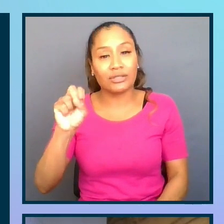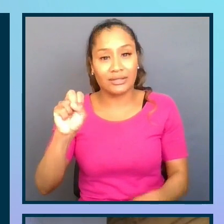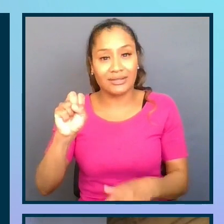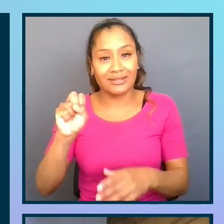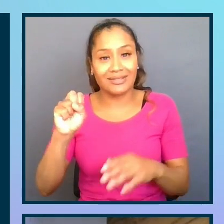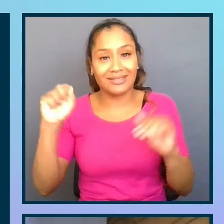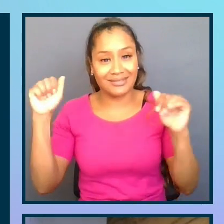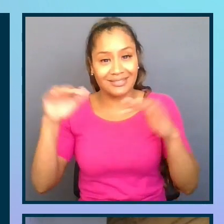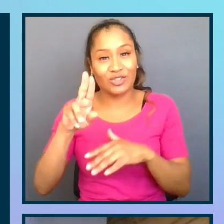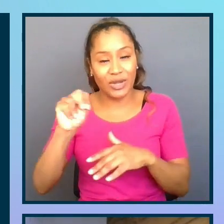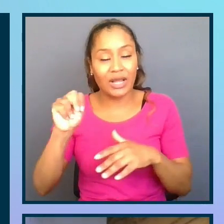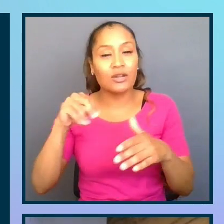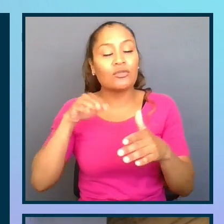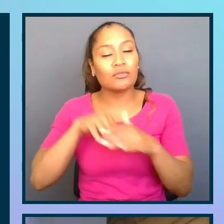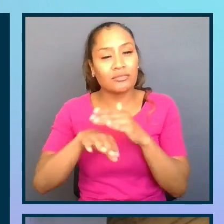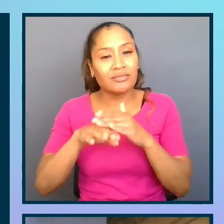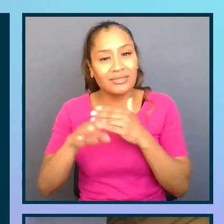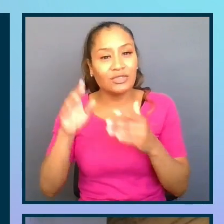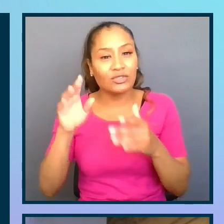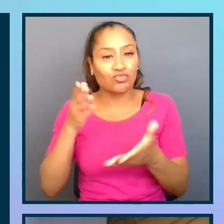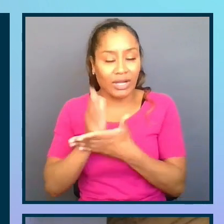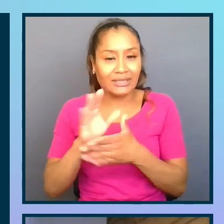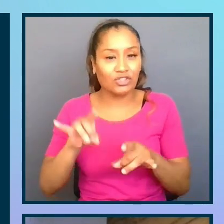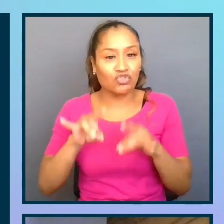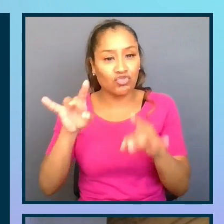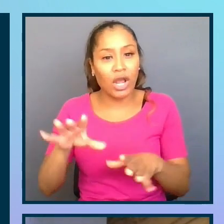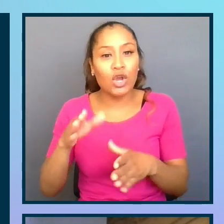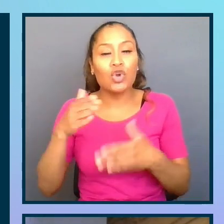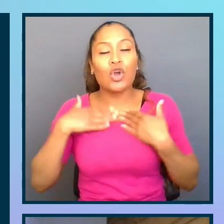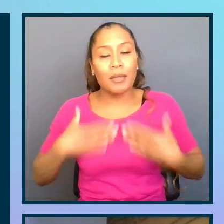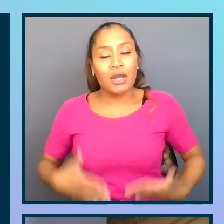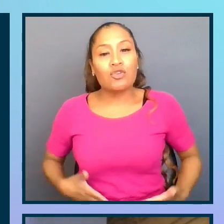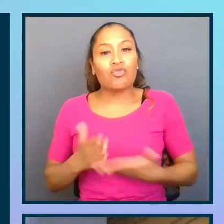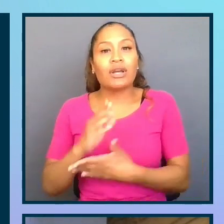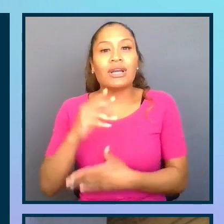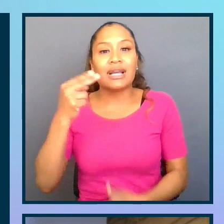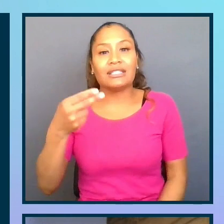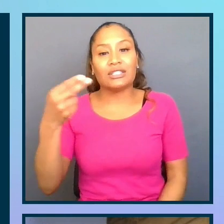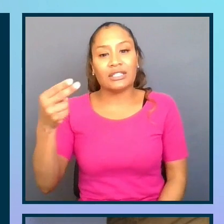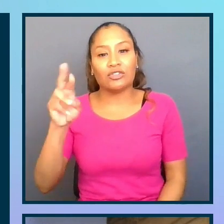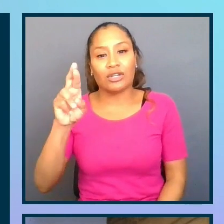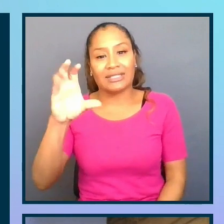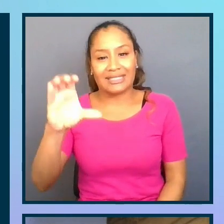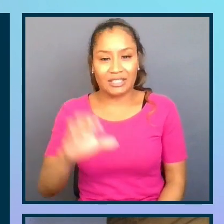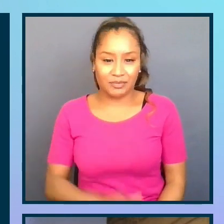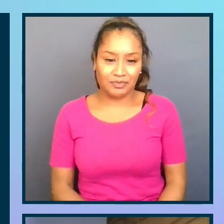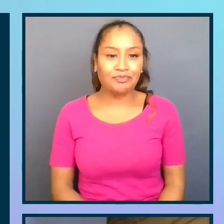and also the Australian Human Rights Commission or NHRC. In the finance industry,